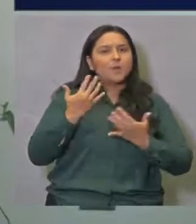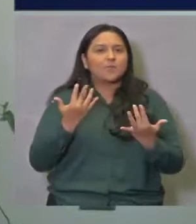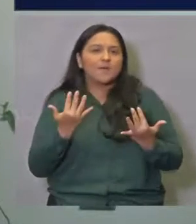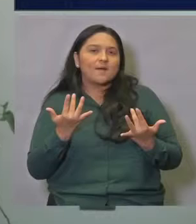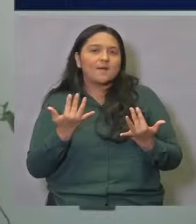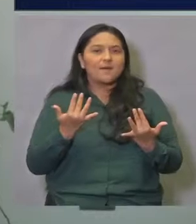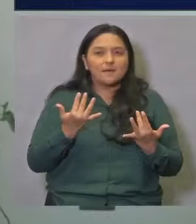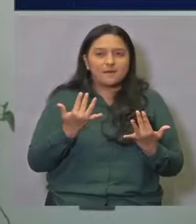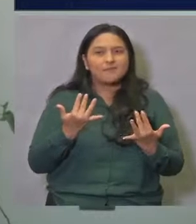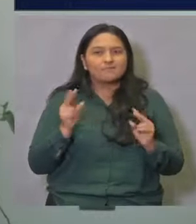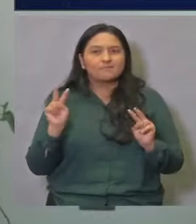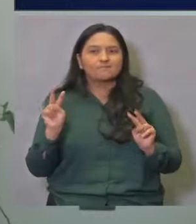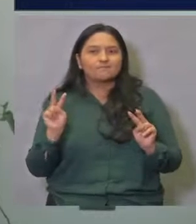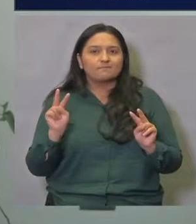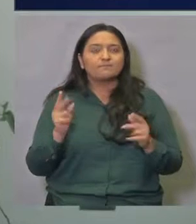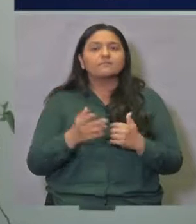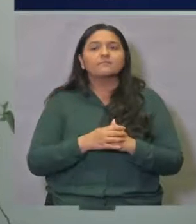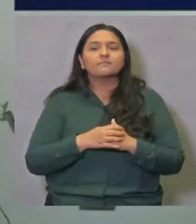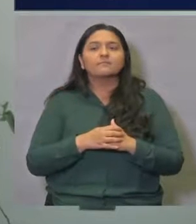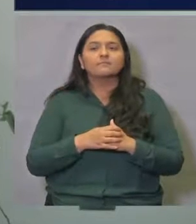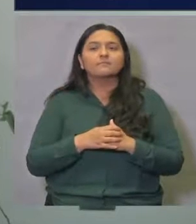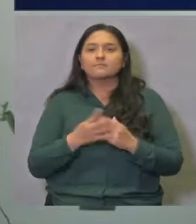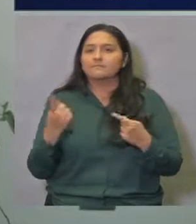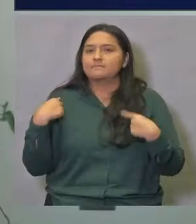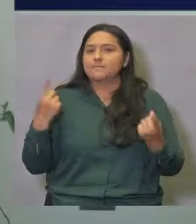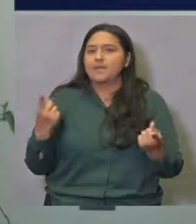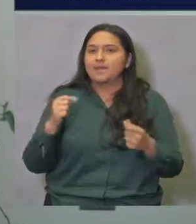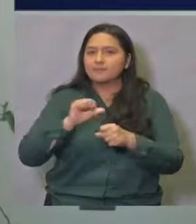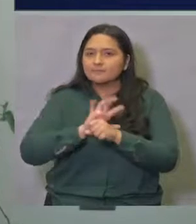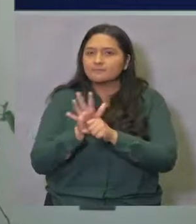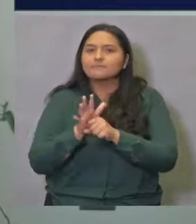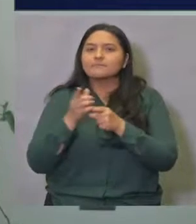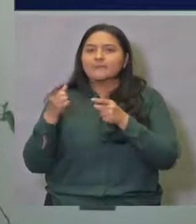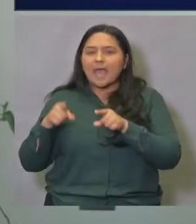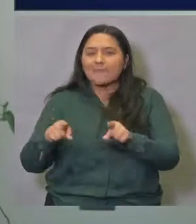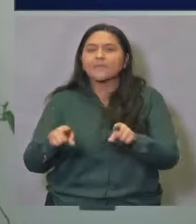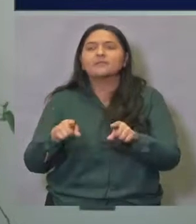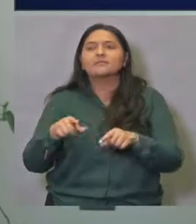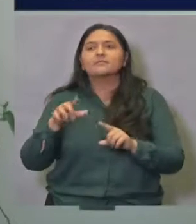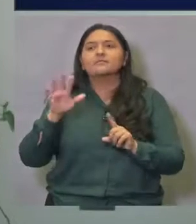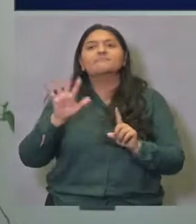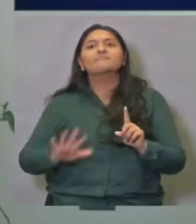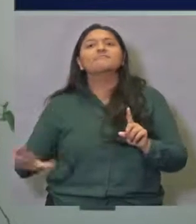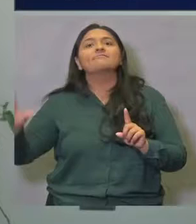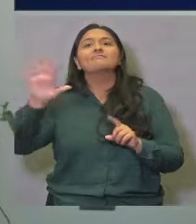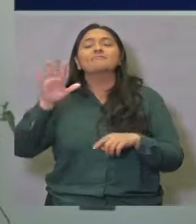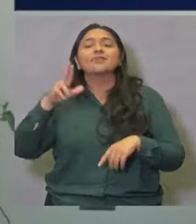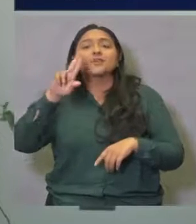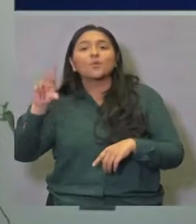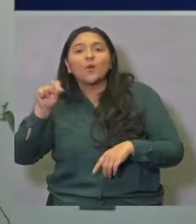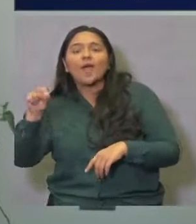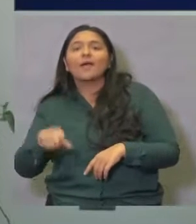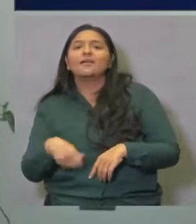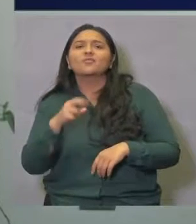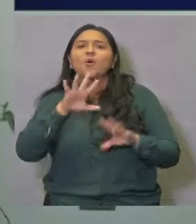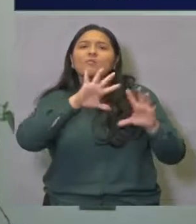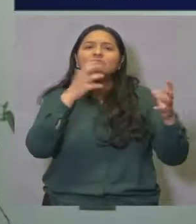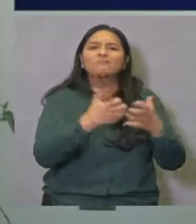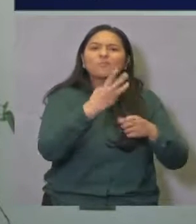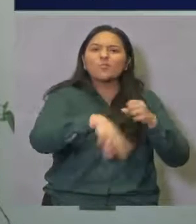GIVES US CAUSE FOR CONCERN HERE. THERE'S NEVER BEEN A TIME IN THIS PANDEMIC WHERE WHAT HAS